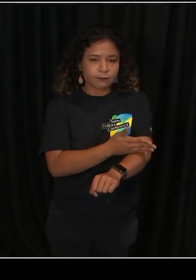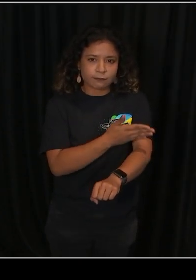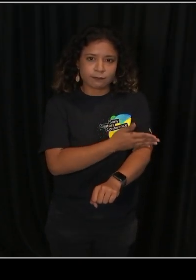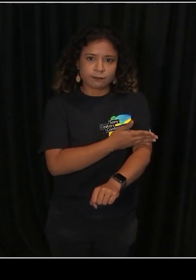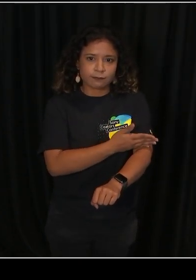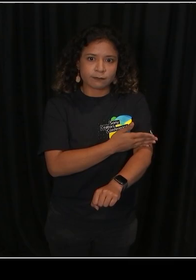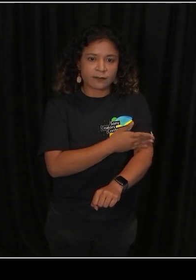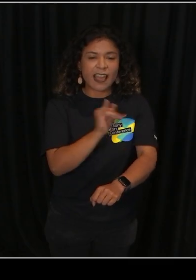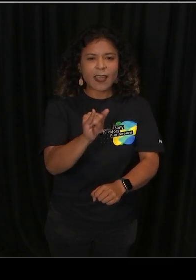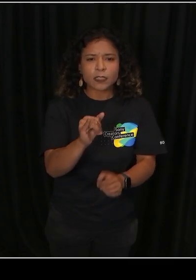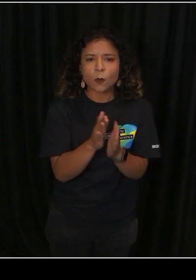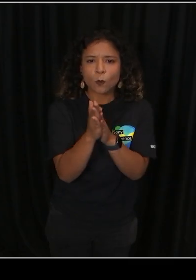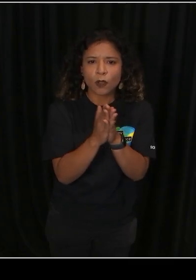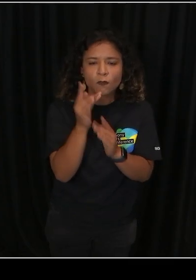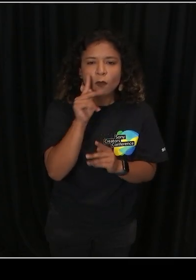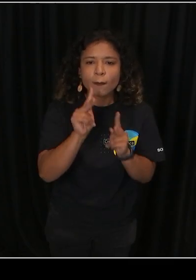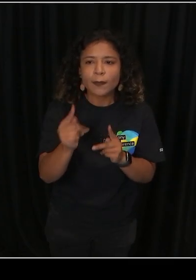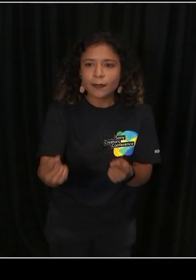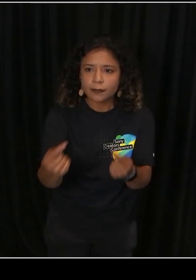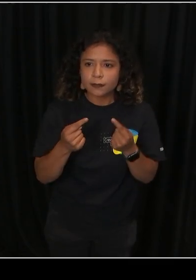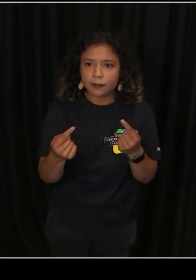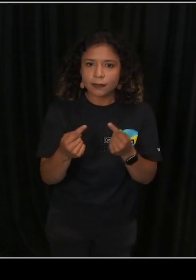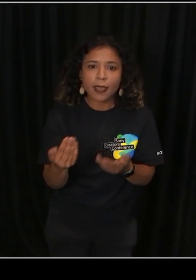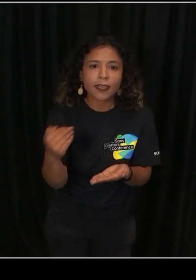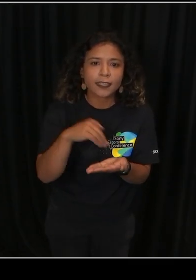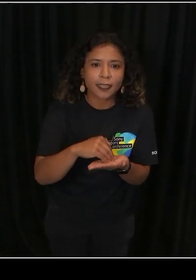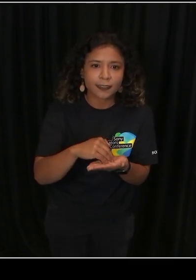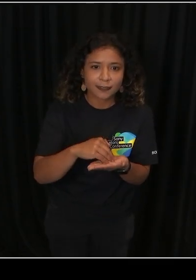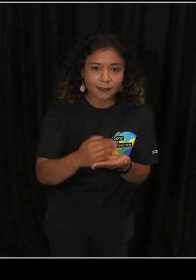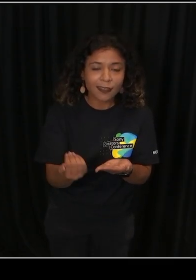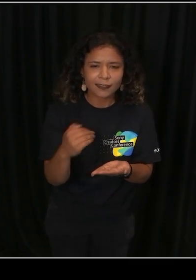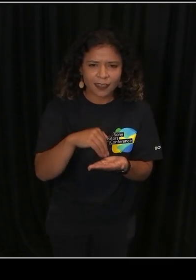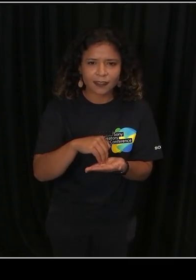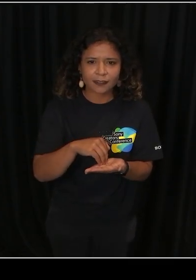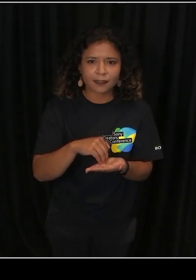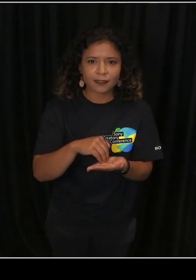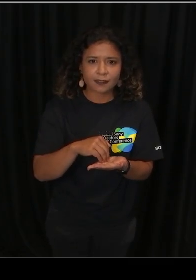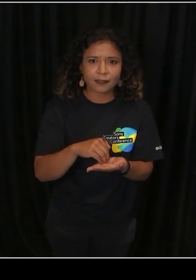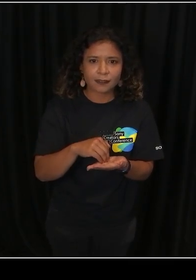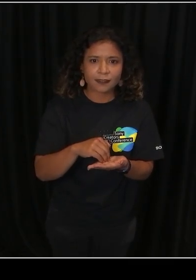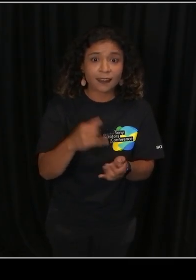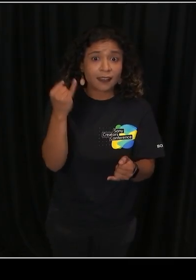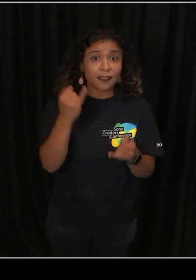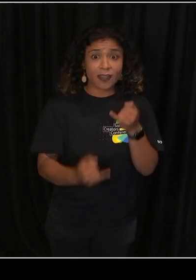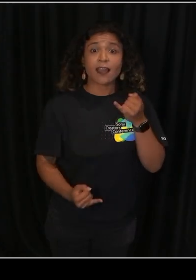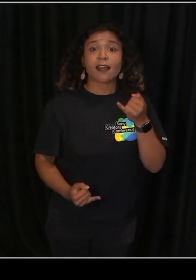come back again to the virtual world. Then finally the gaming mechanics are, like know,